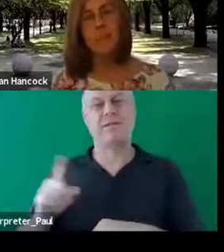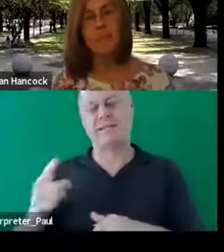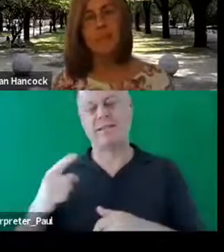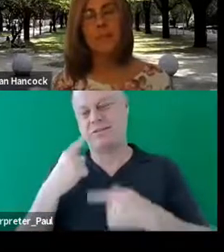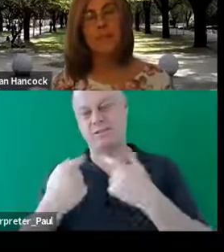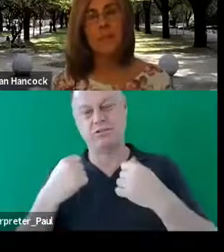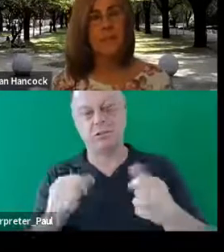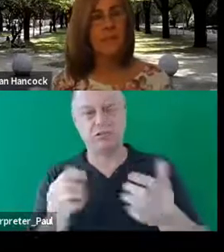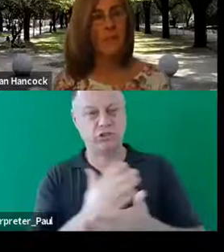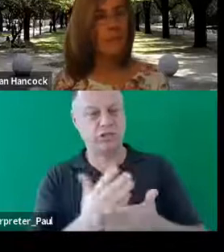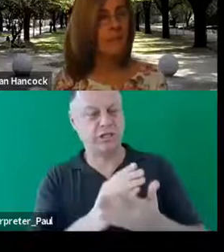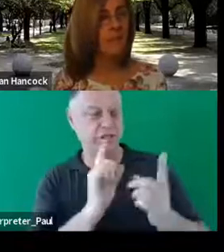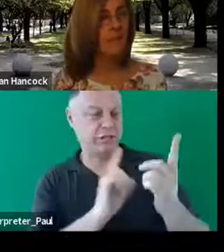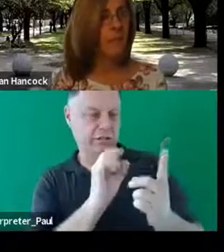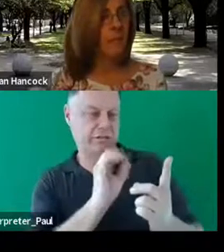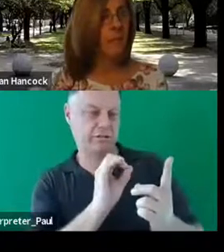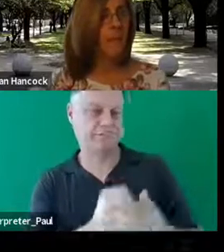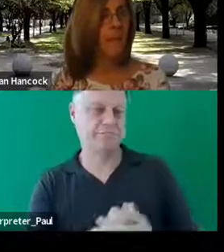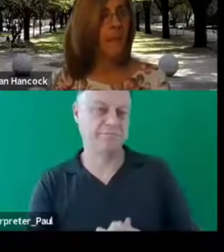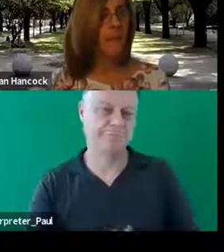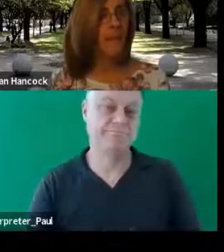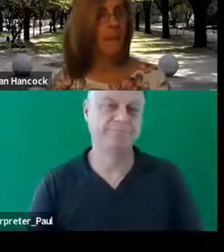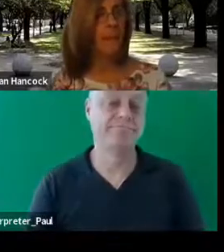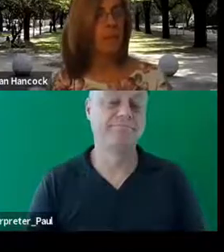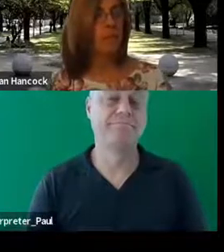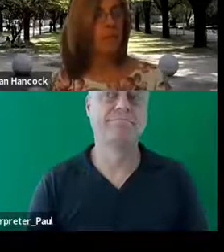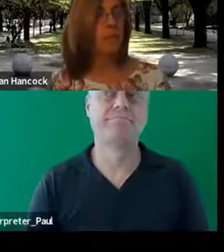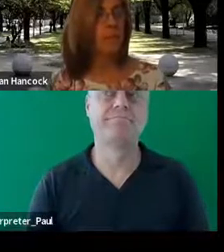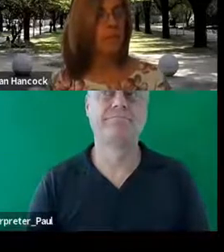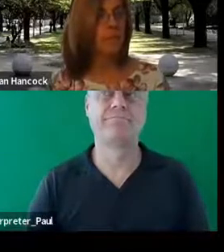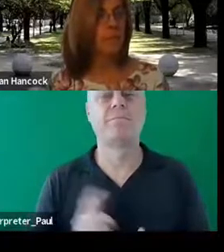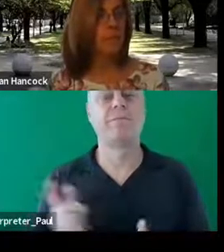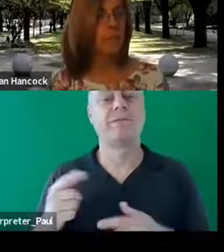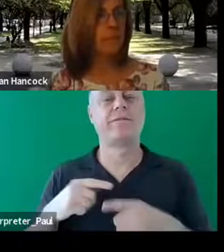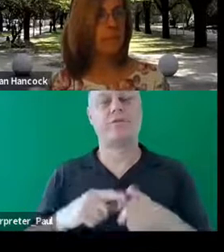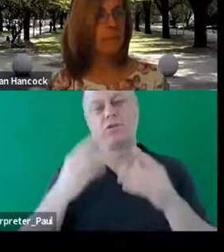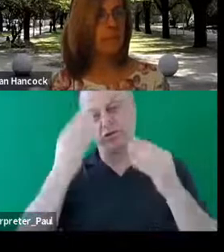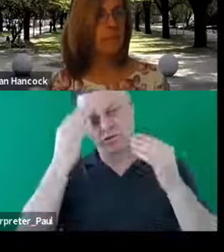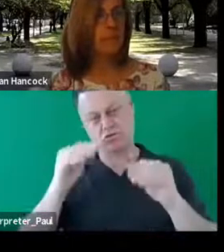with their mentee and they’re doing that using a coaching methodology, we hope, which is tapping